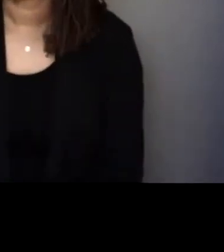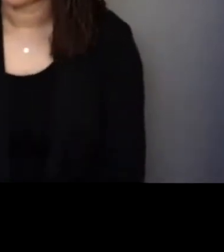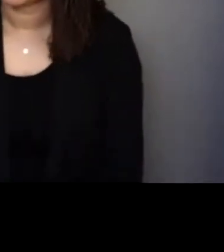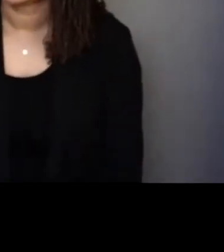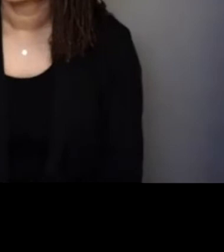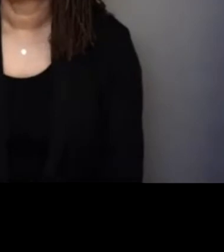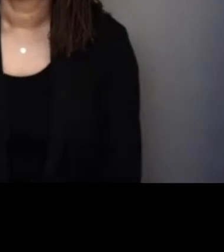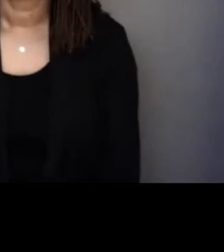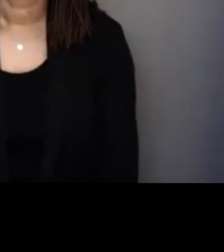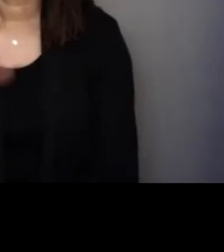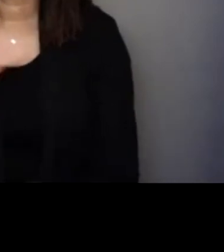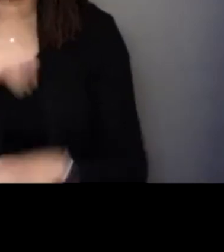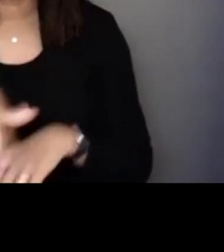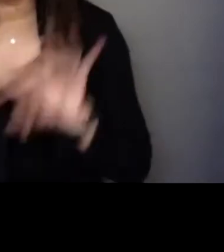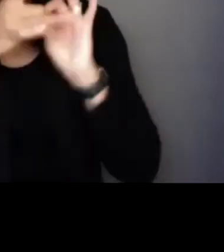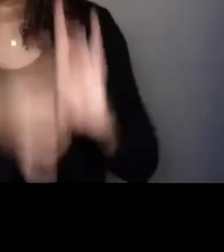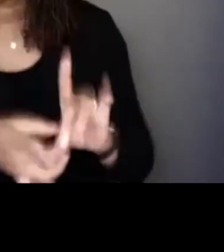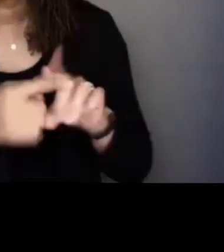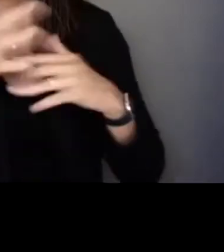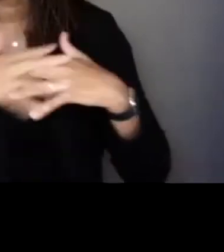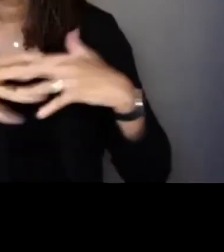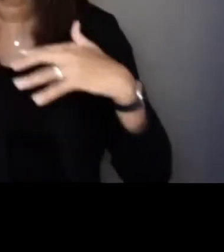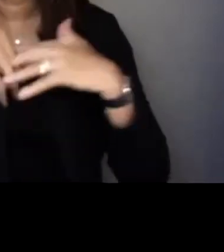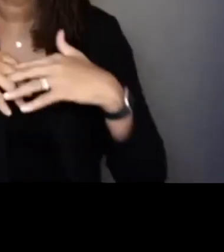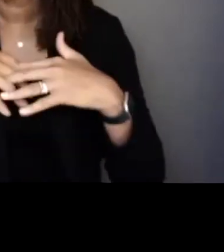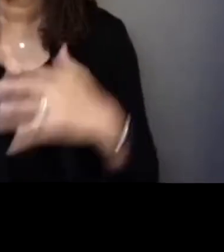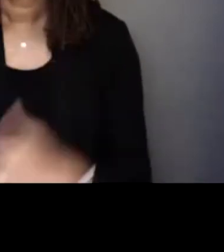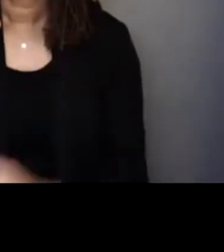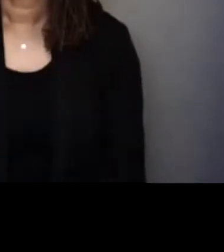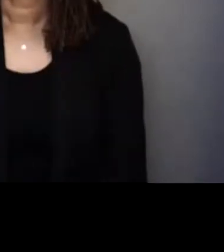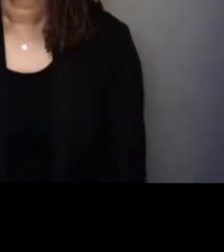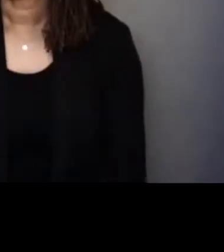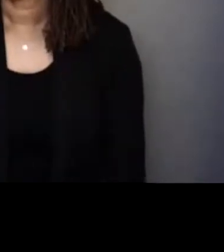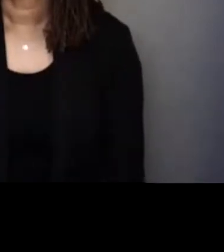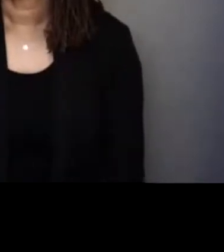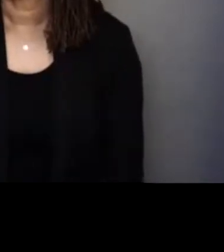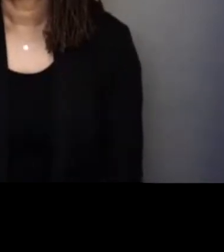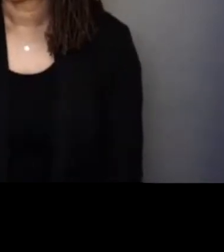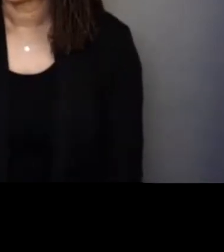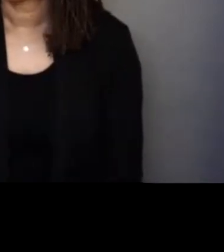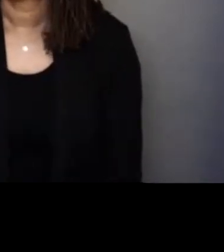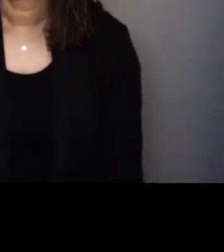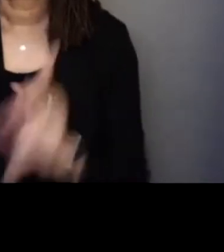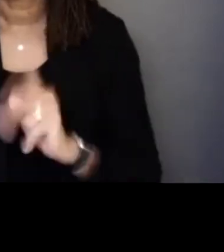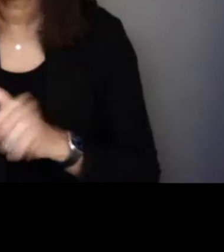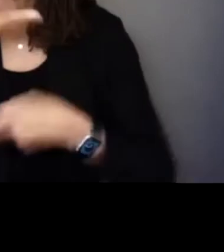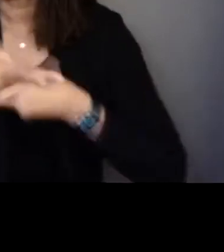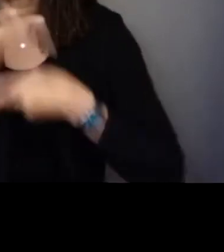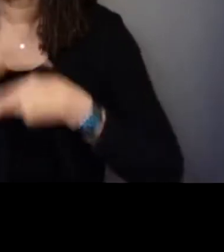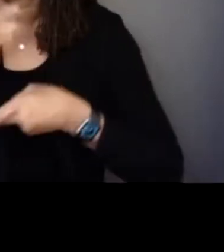which is on the unceded land of the Potawatomi People, who have been stewards of this land for generations.